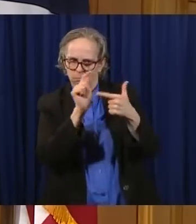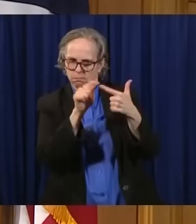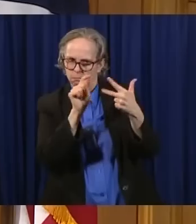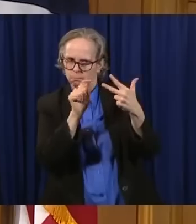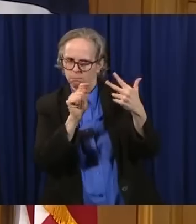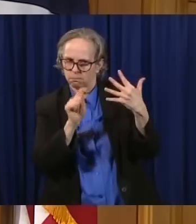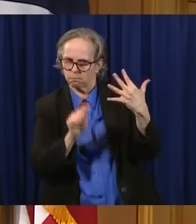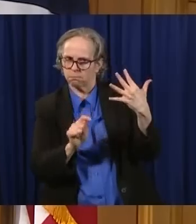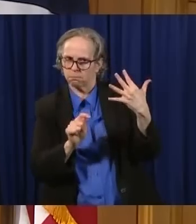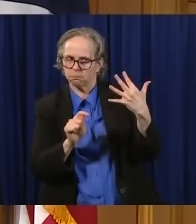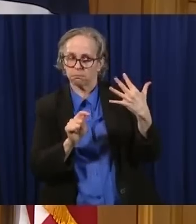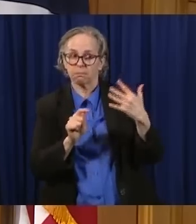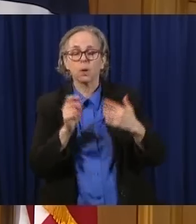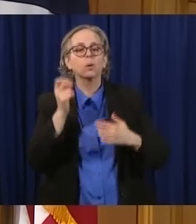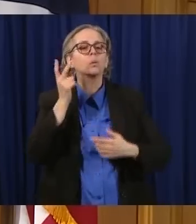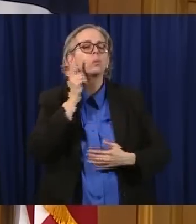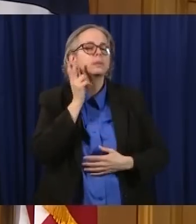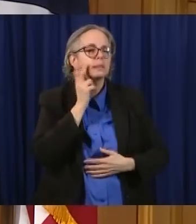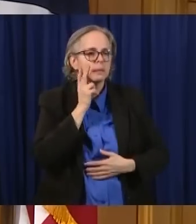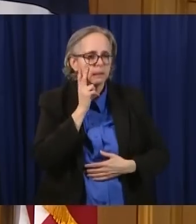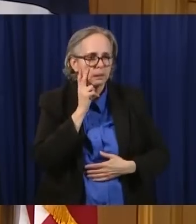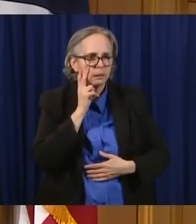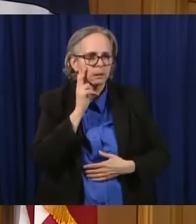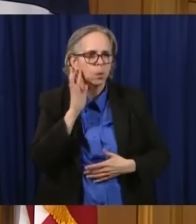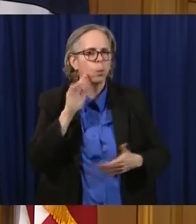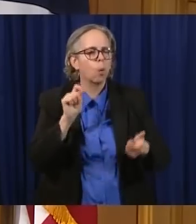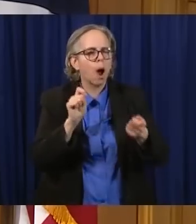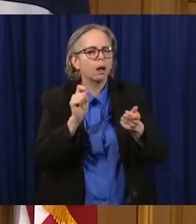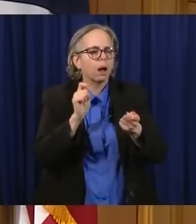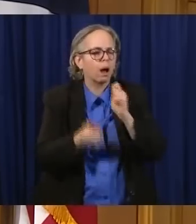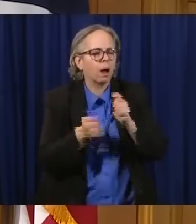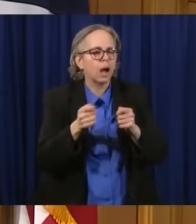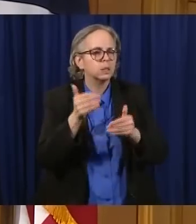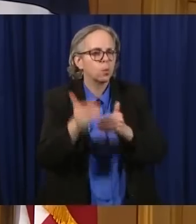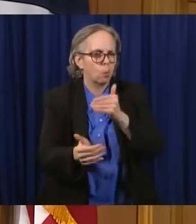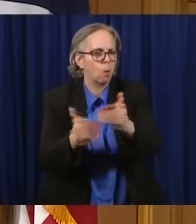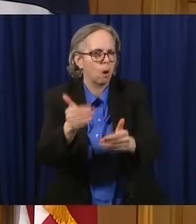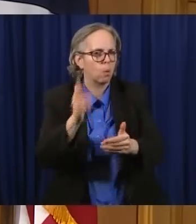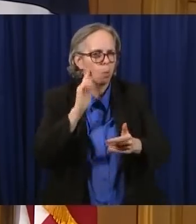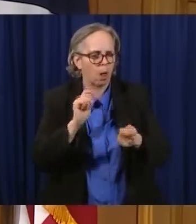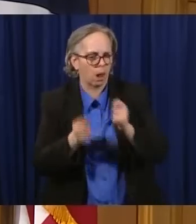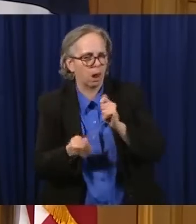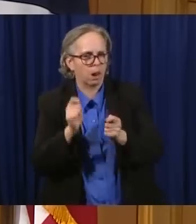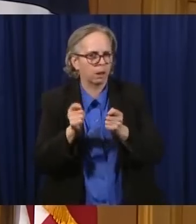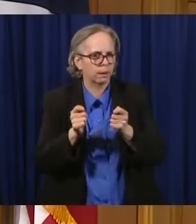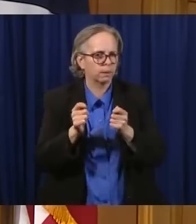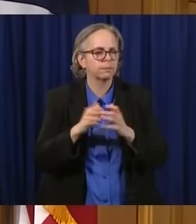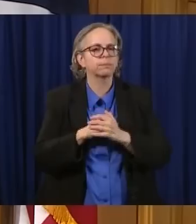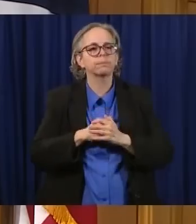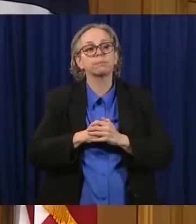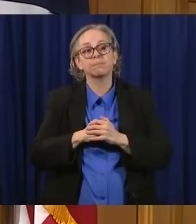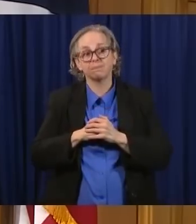AS WE BEGIN THIS NEW PERIOD MAY 1, WE WILL BE FACT DRIVEN.